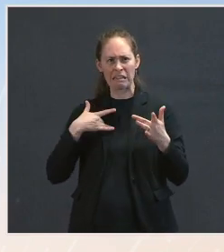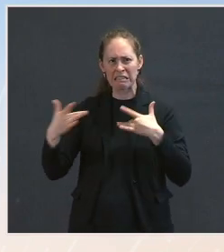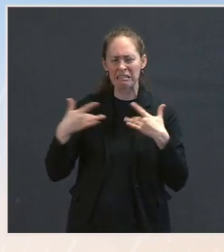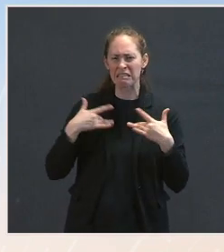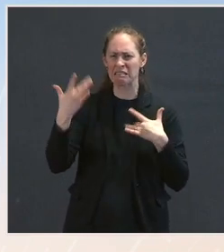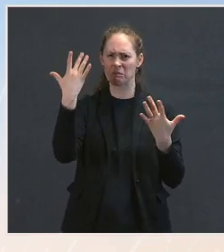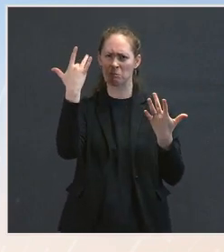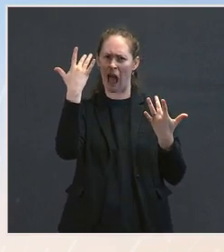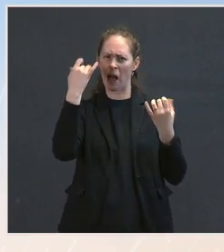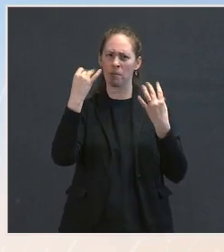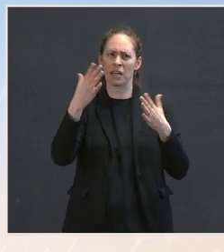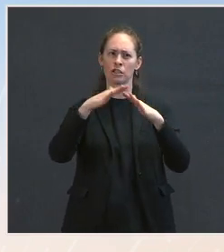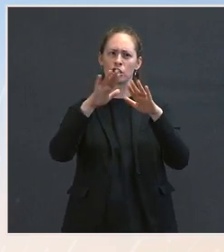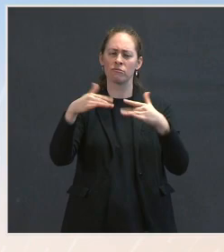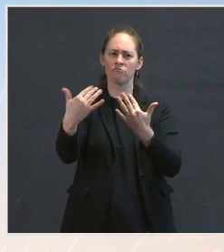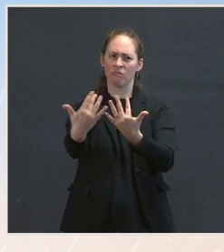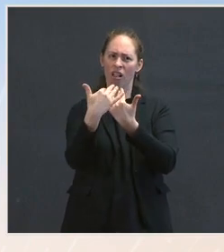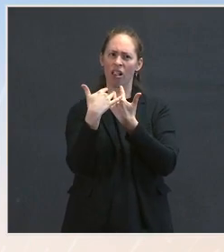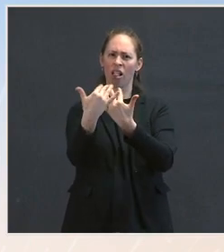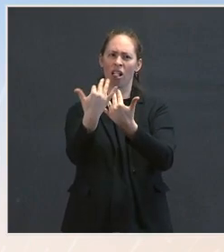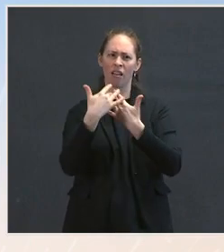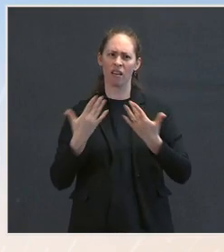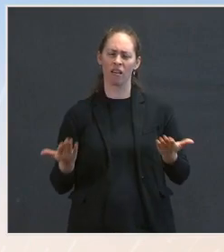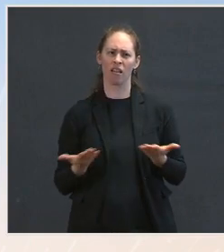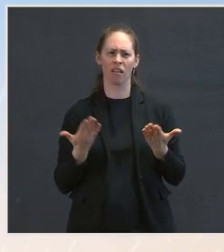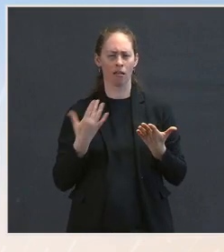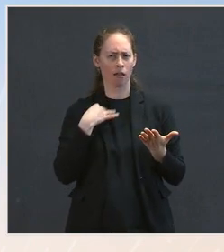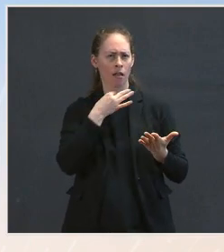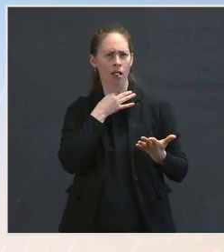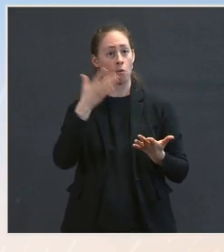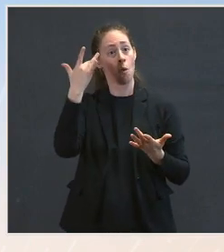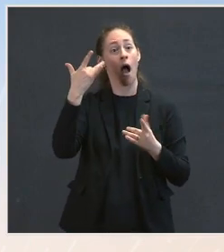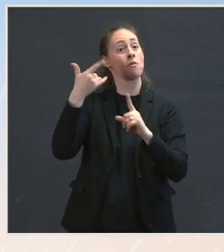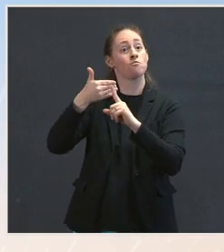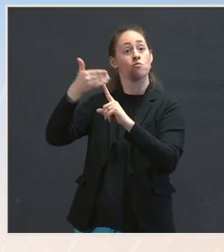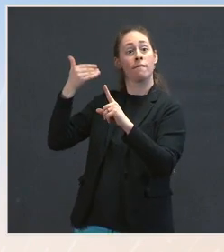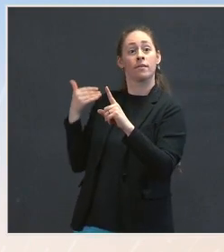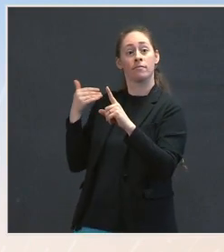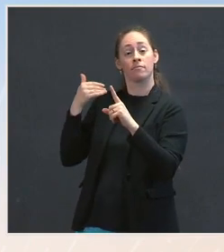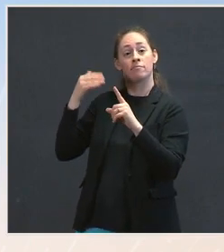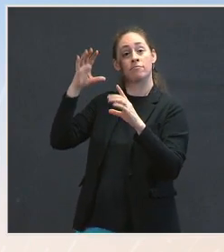you're not sending anybody back -- any of these unaccompanied children back. Do you share that?